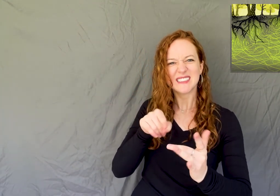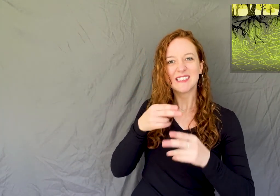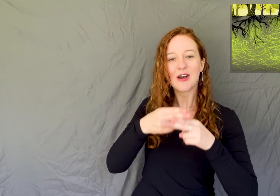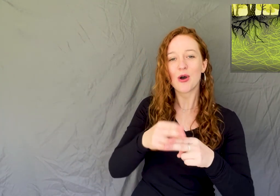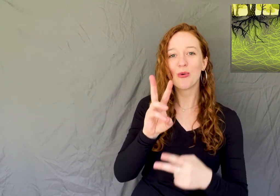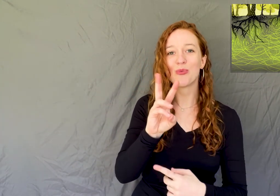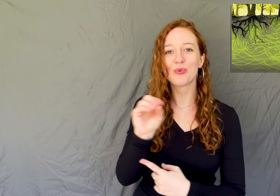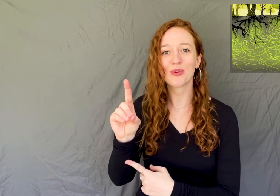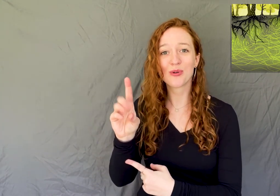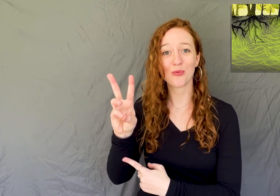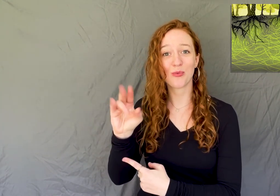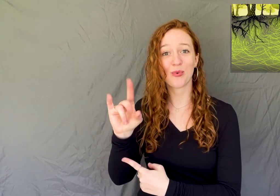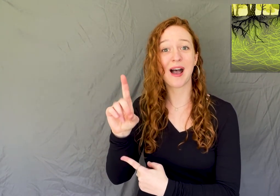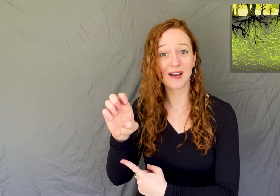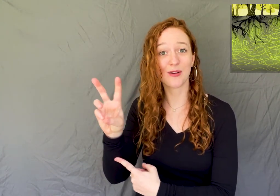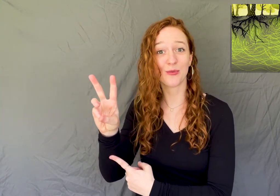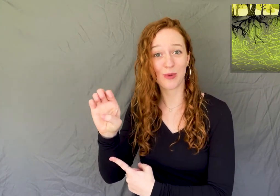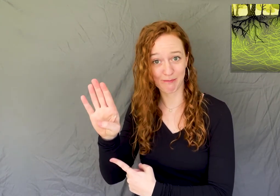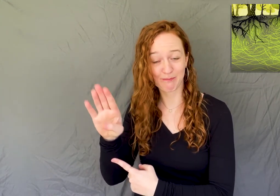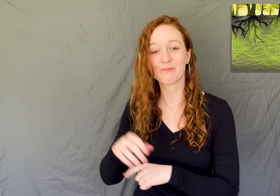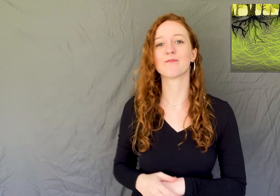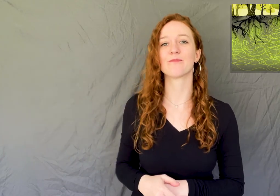also known as "wood wide web."